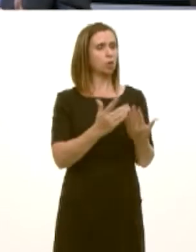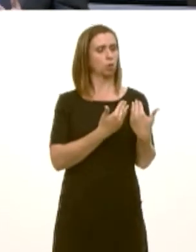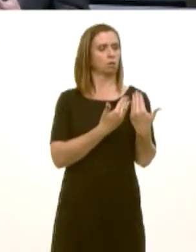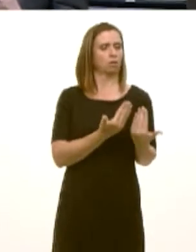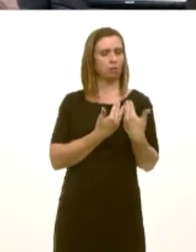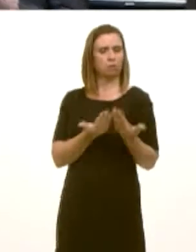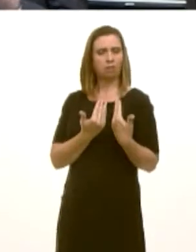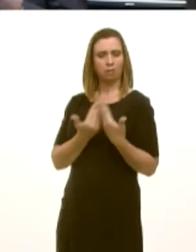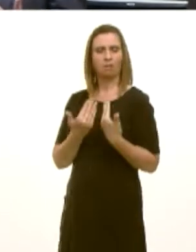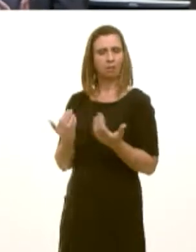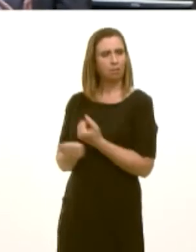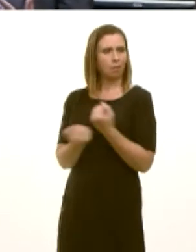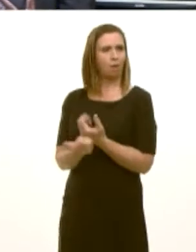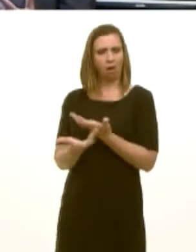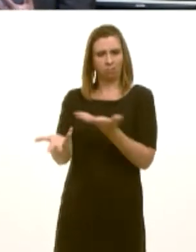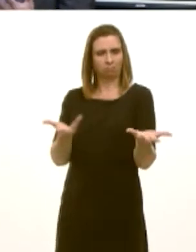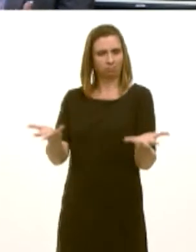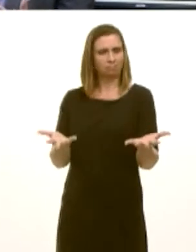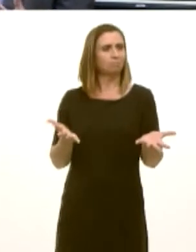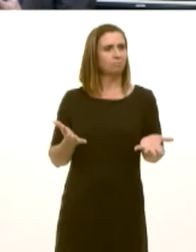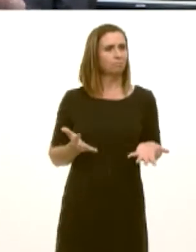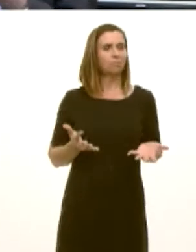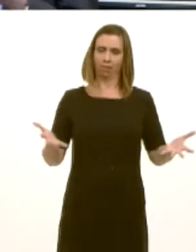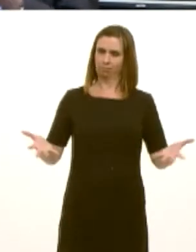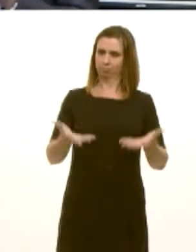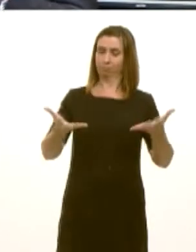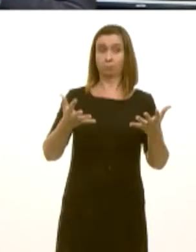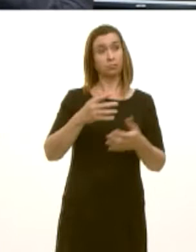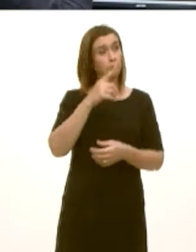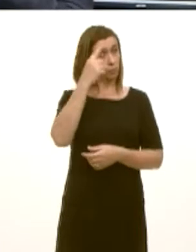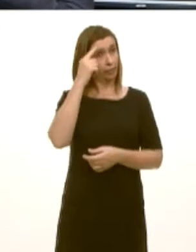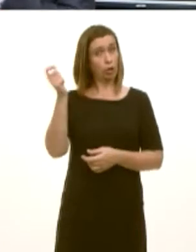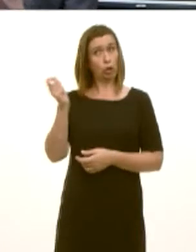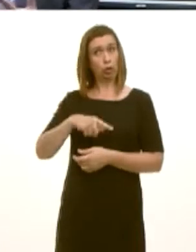now to really continue the devolution process and to look at how we actually devolve further